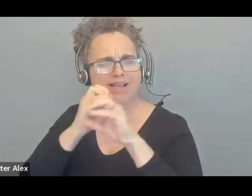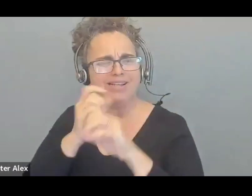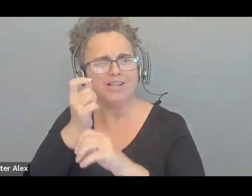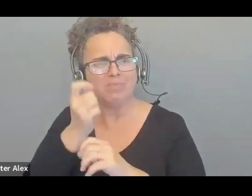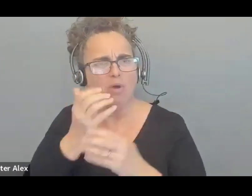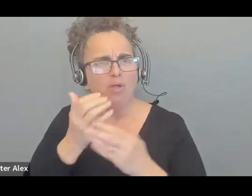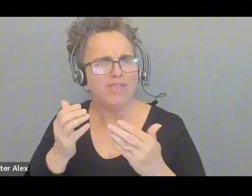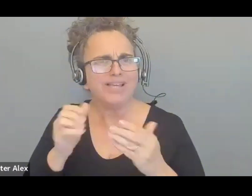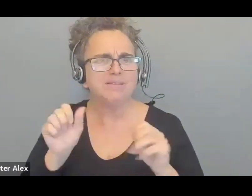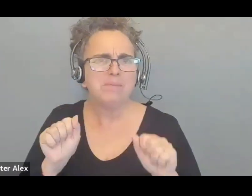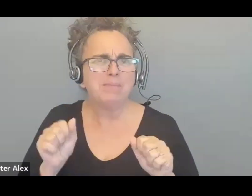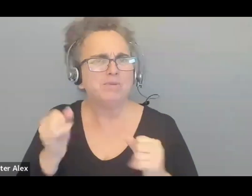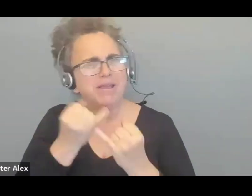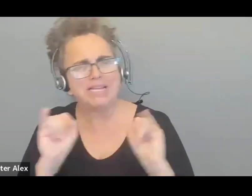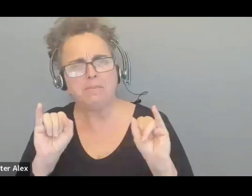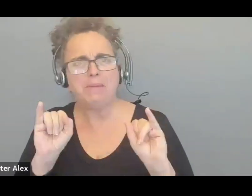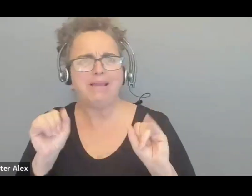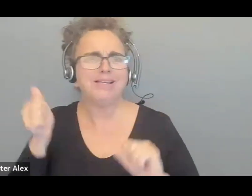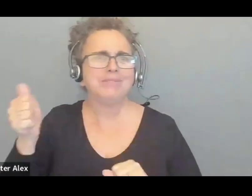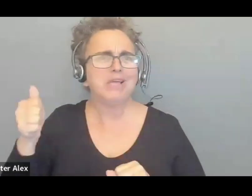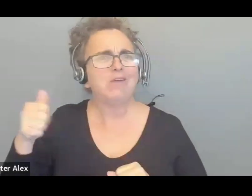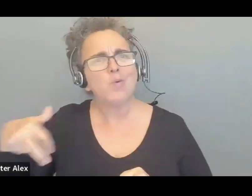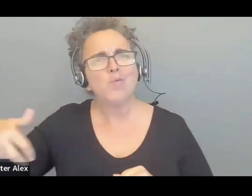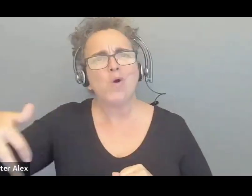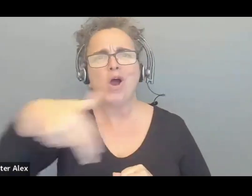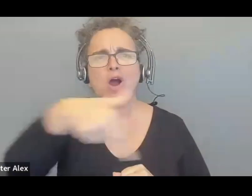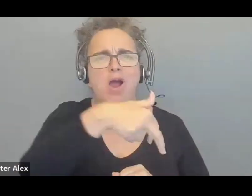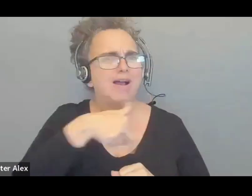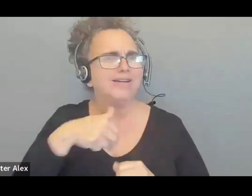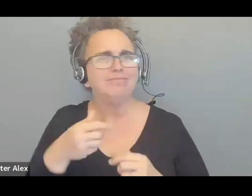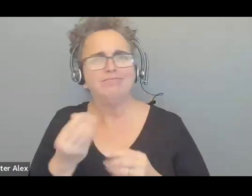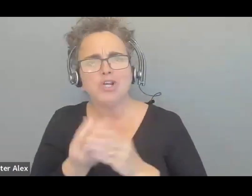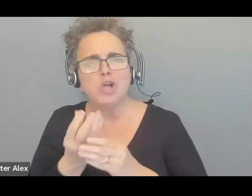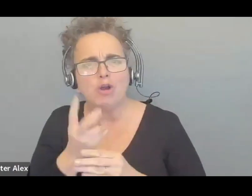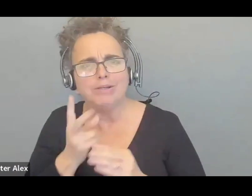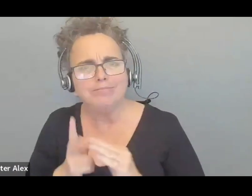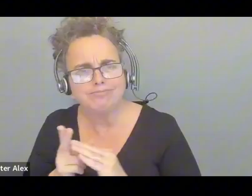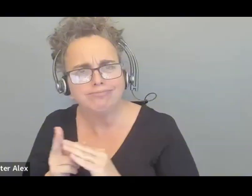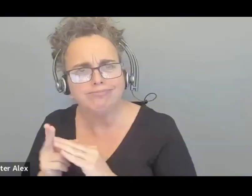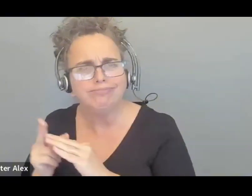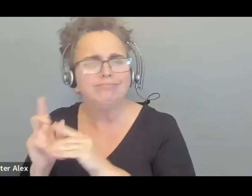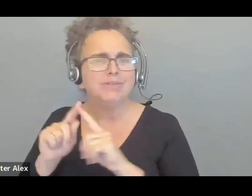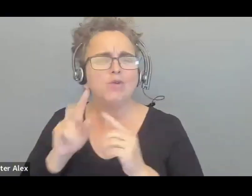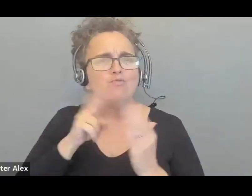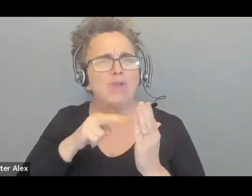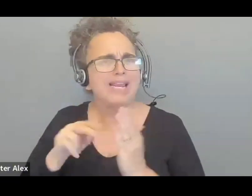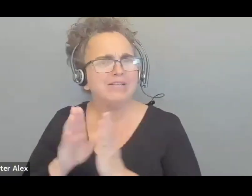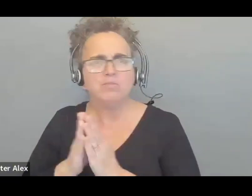to be independent, going on his walks, gardening, reading his books, everything just shut out.